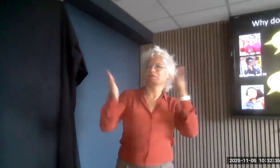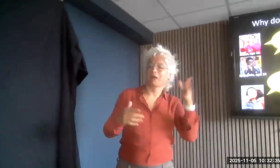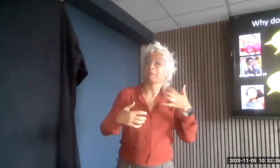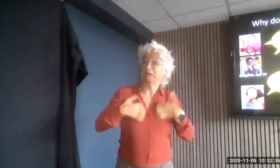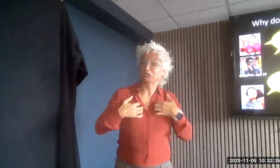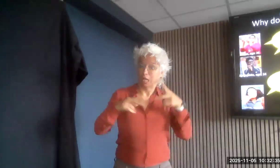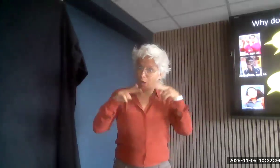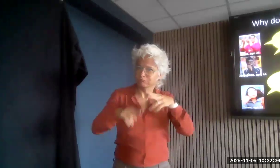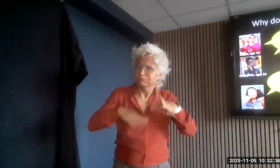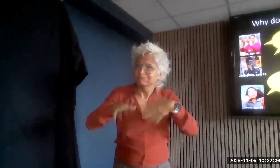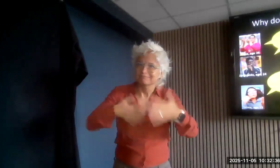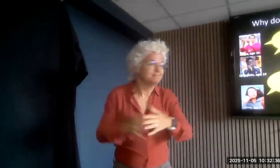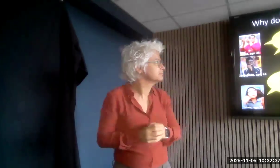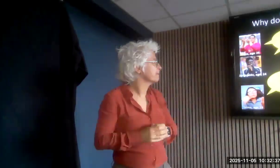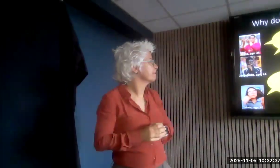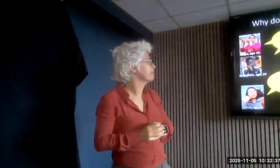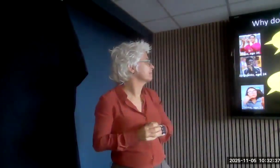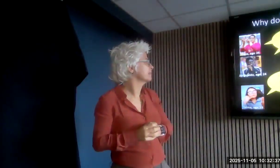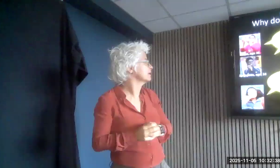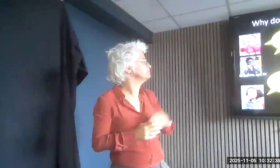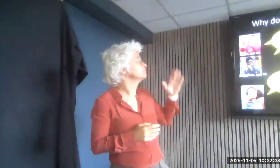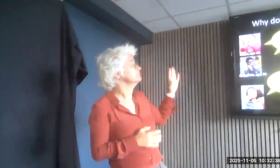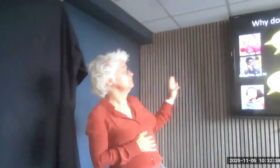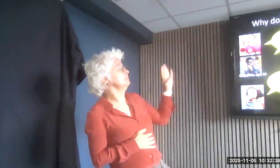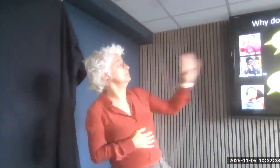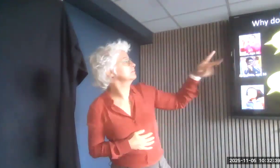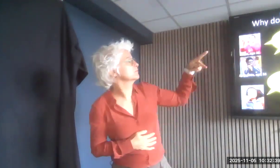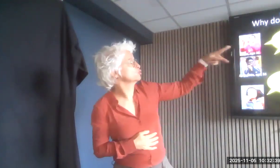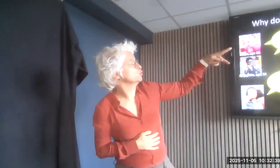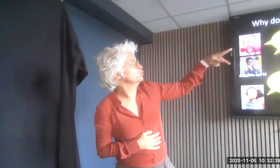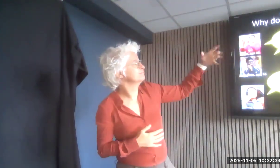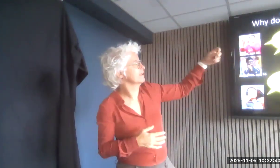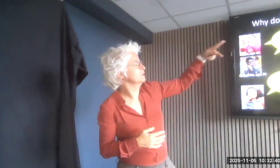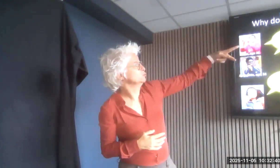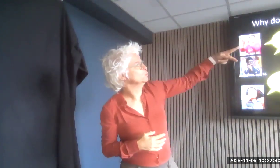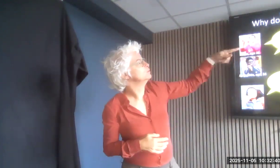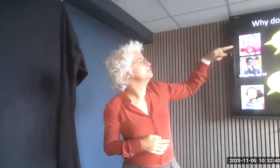remotely, so this is quite different from the way that people have traditionally engaged with International Sign.